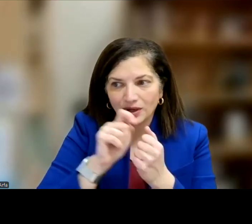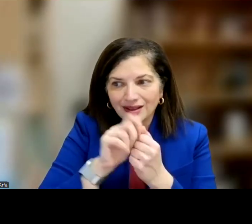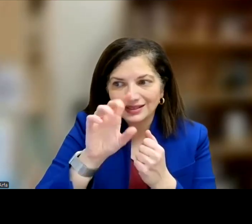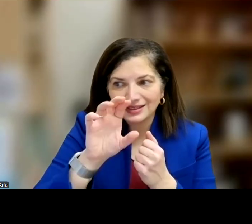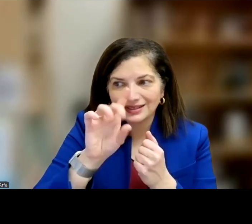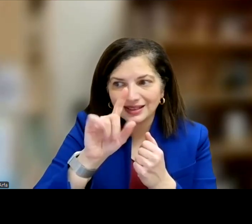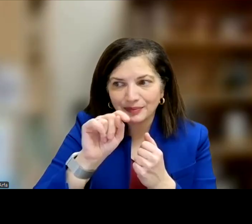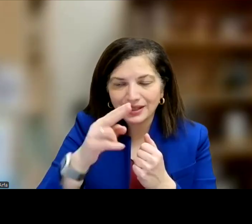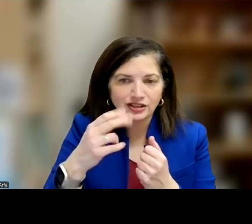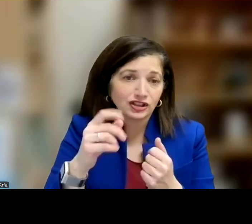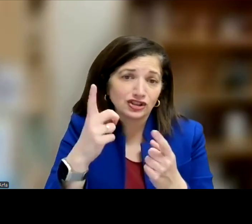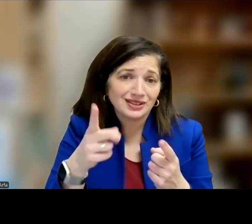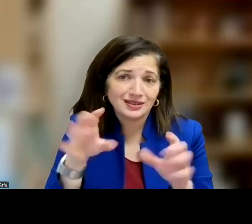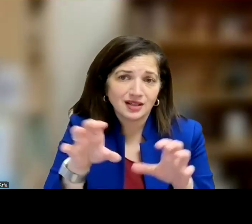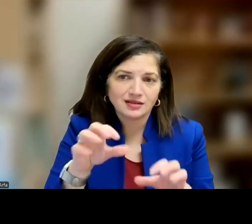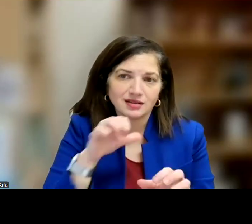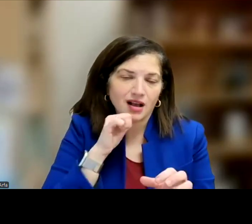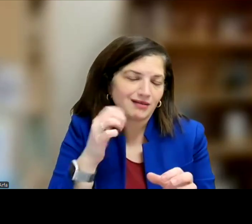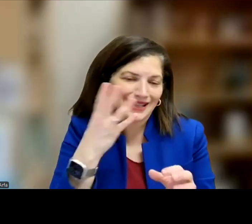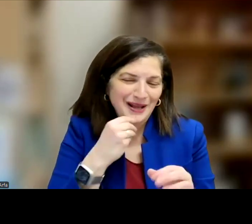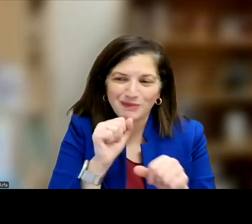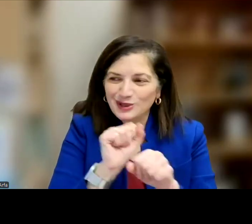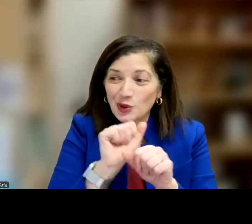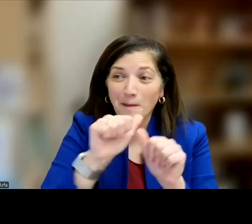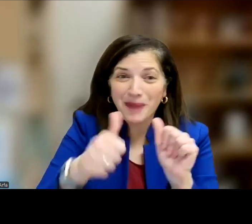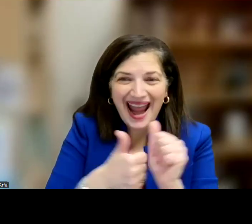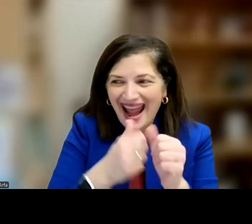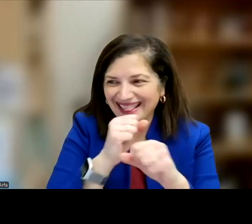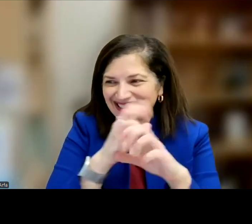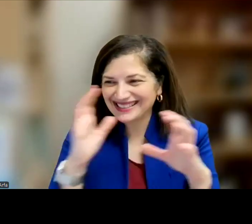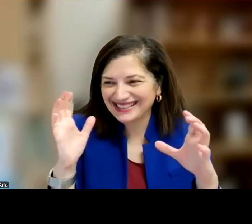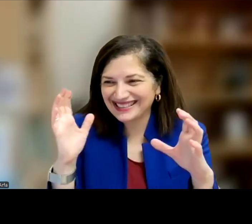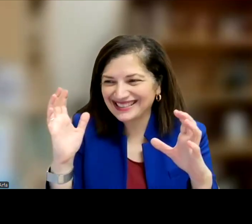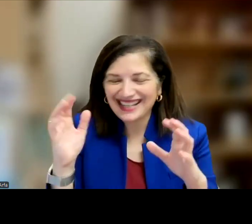13:06:42 with CDPH. She does the 13:06:44 unglamorous work, but the